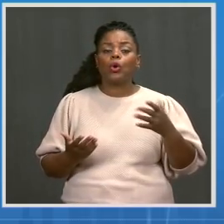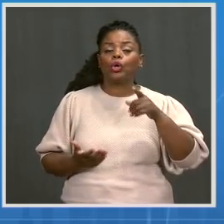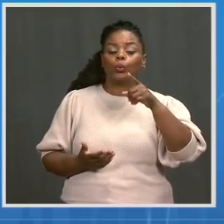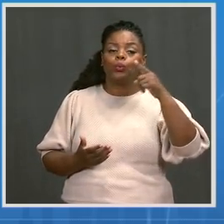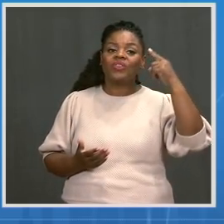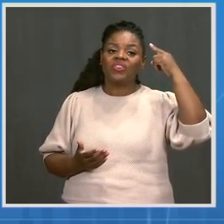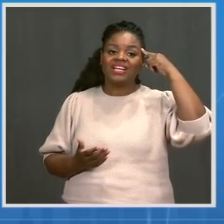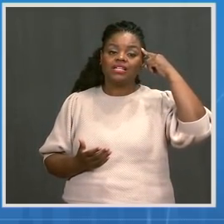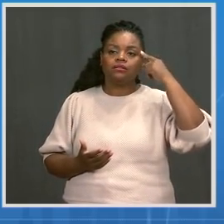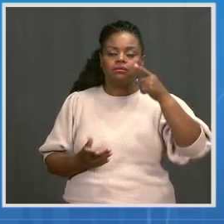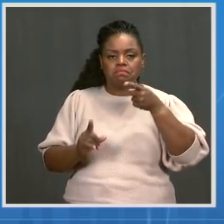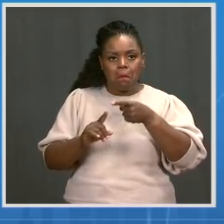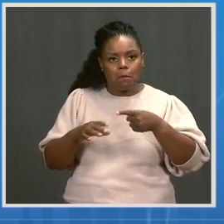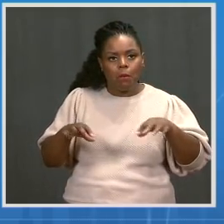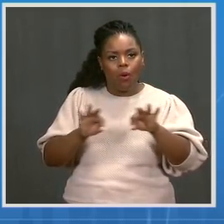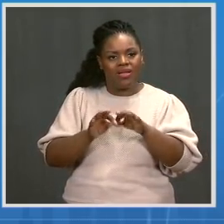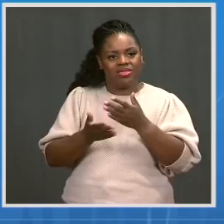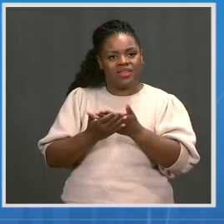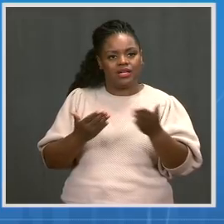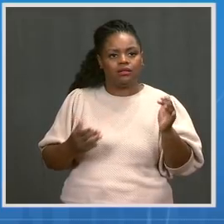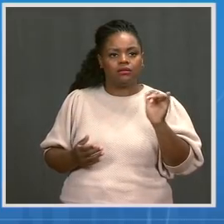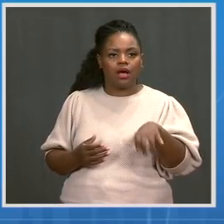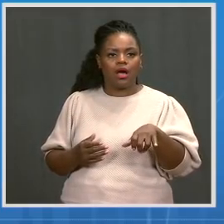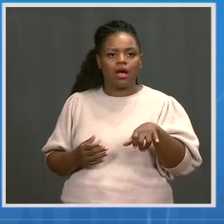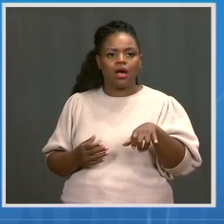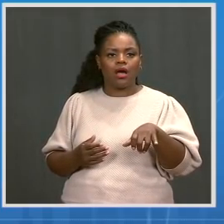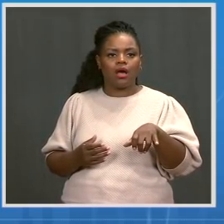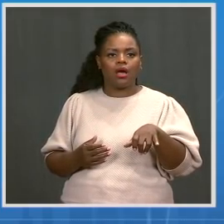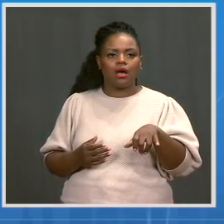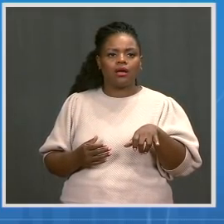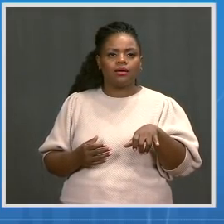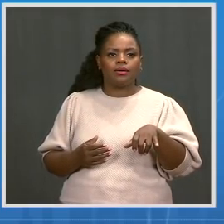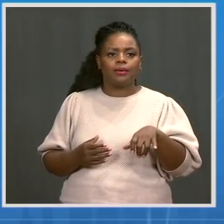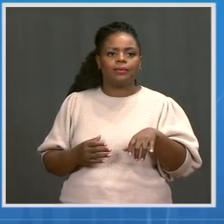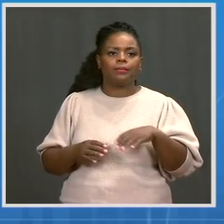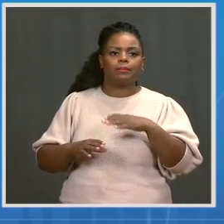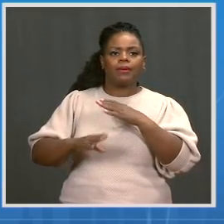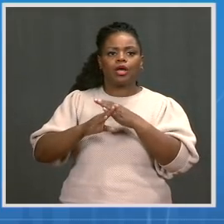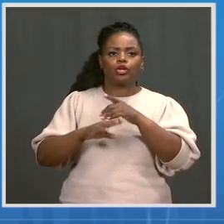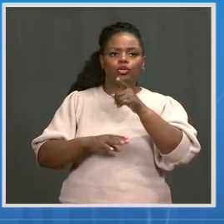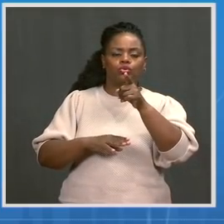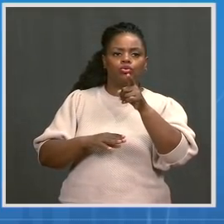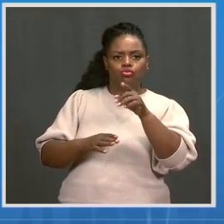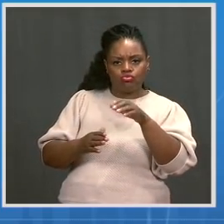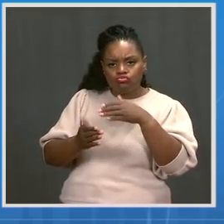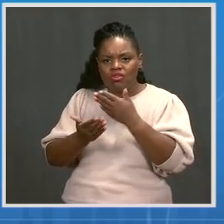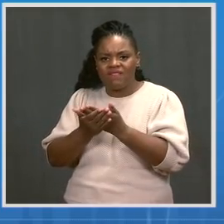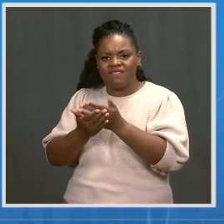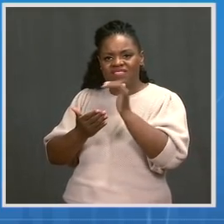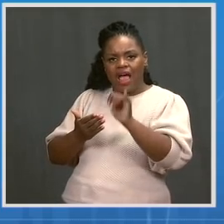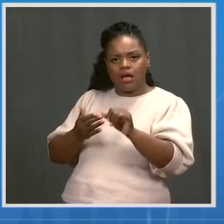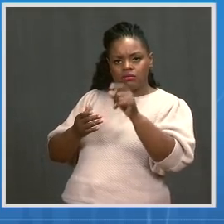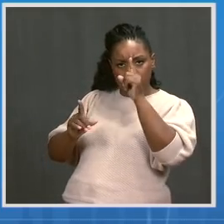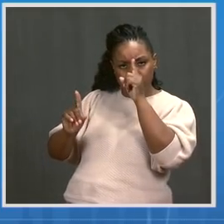that kept you from getting over that finish line? Did you assume that young people would get vaccinated